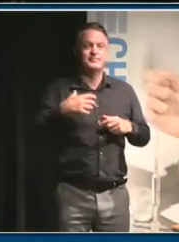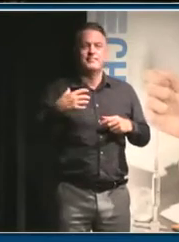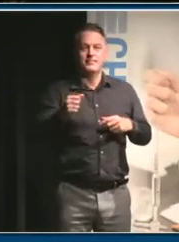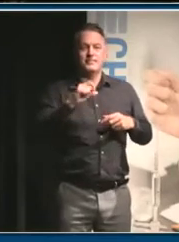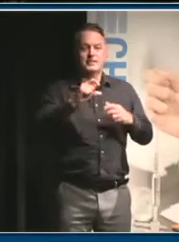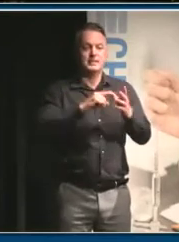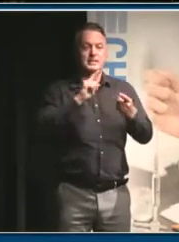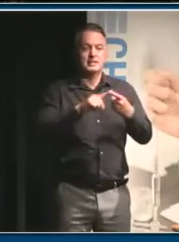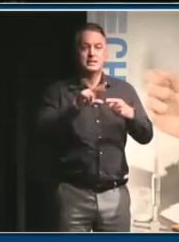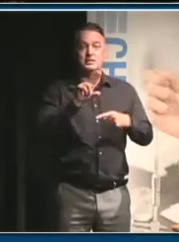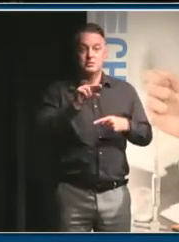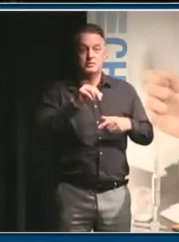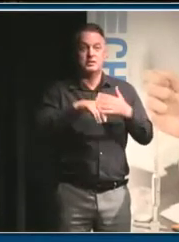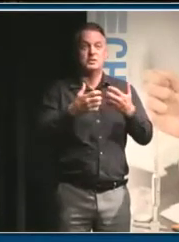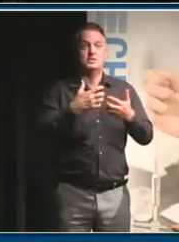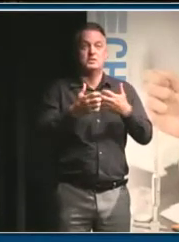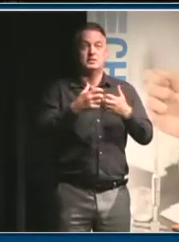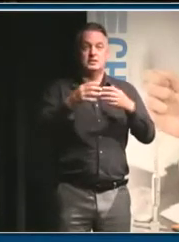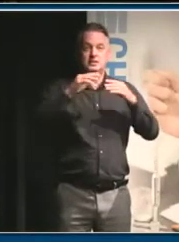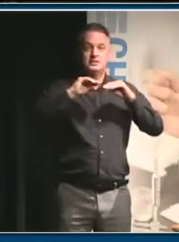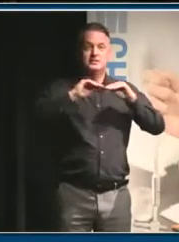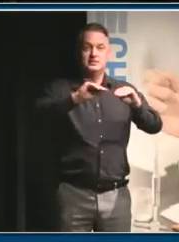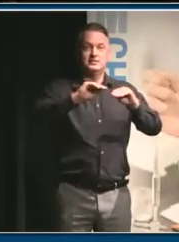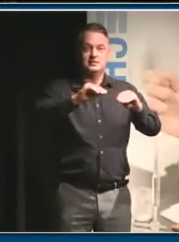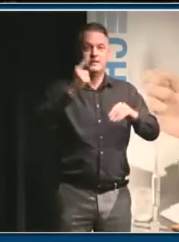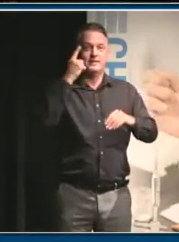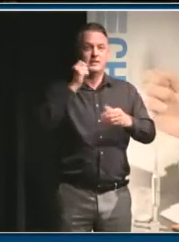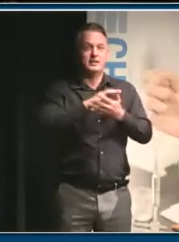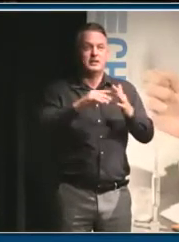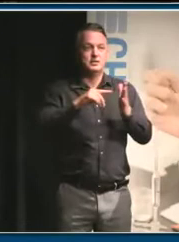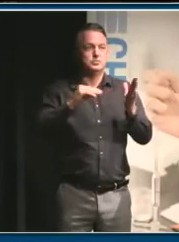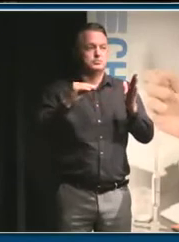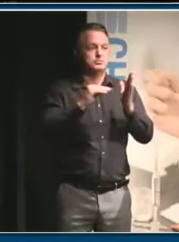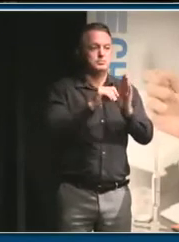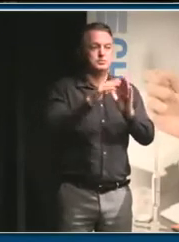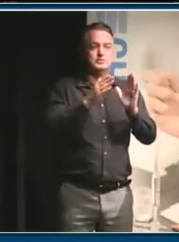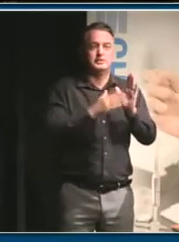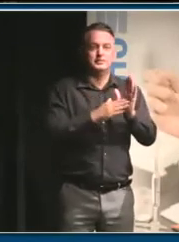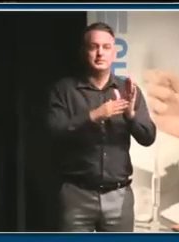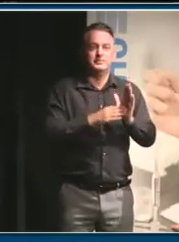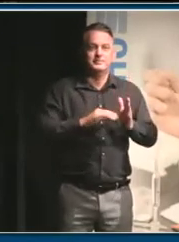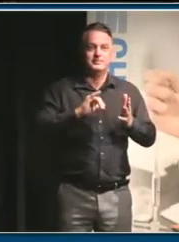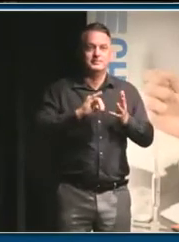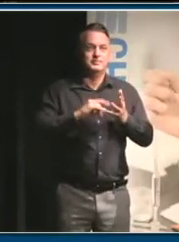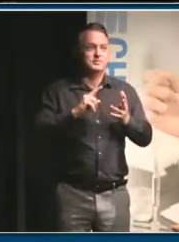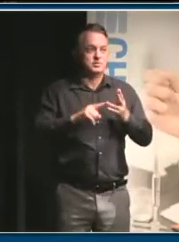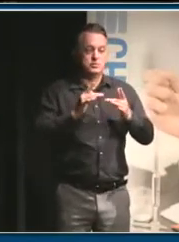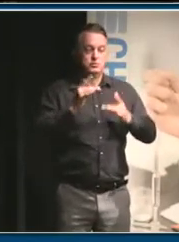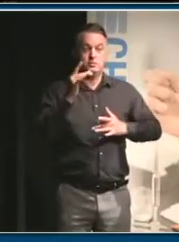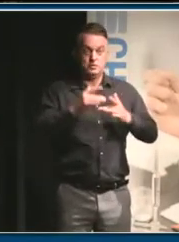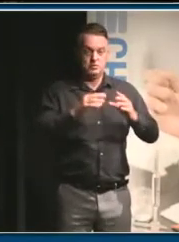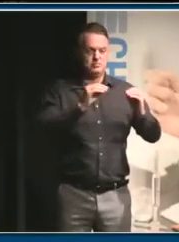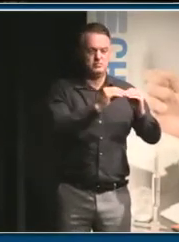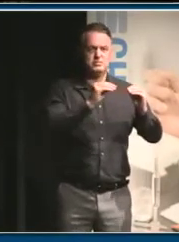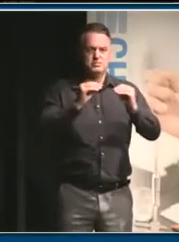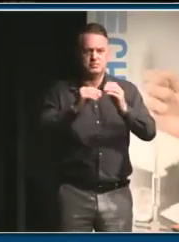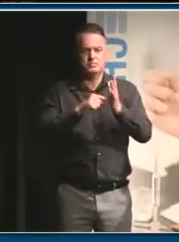university education. Finding ways to get it into the curriculum and so the website beyondbenign.org